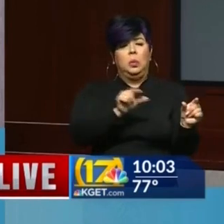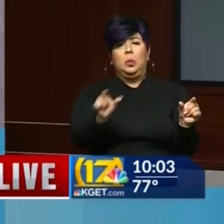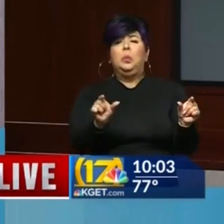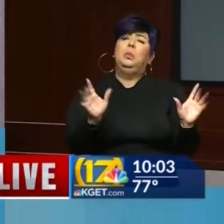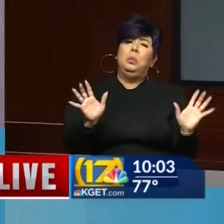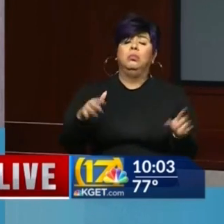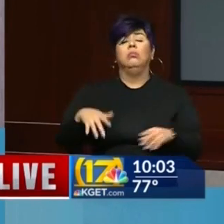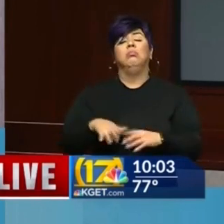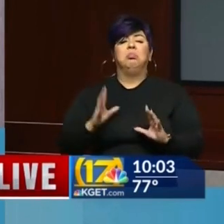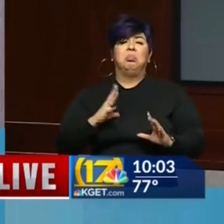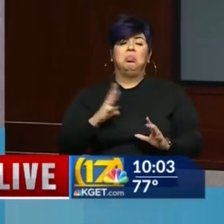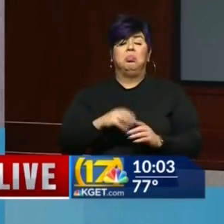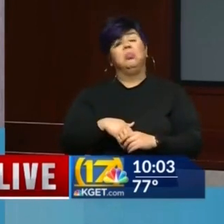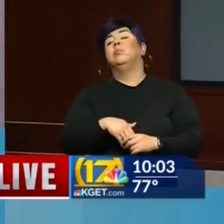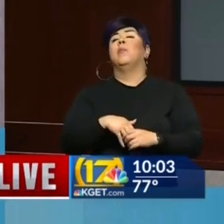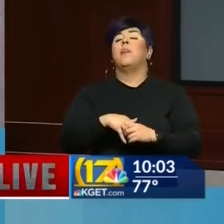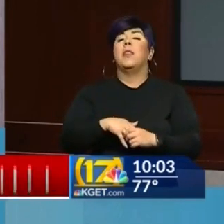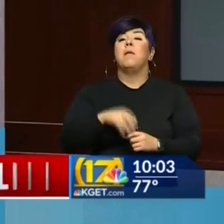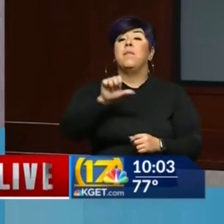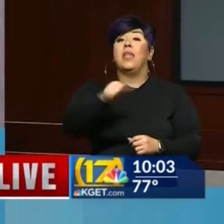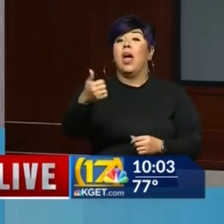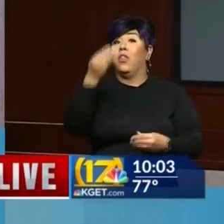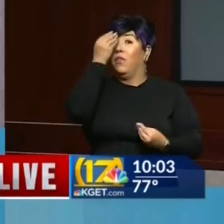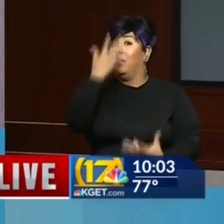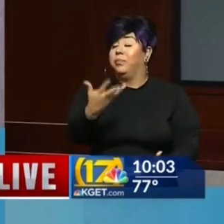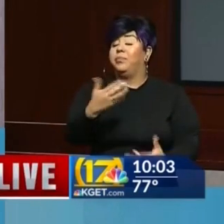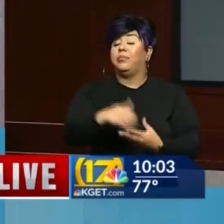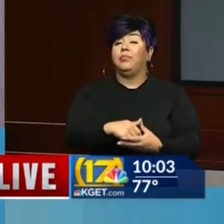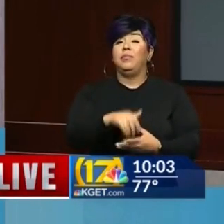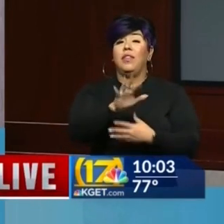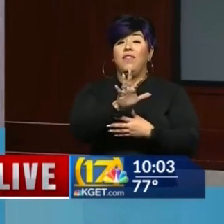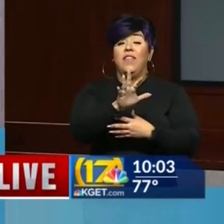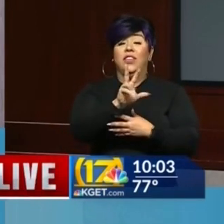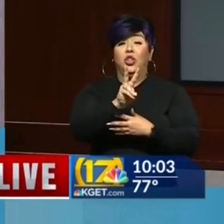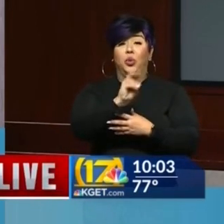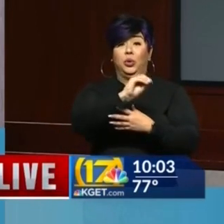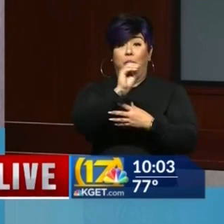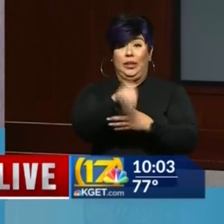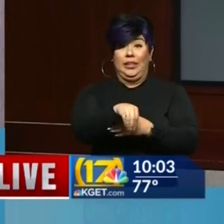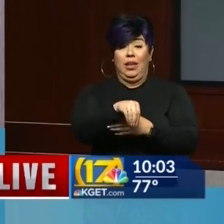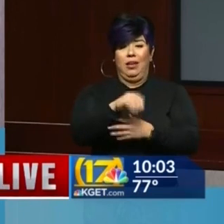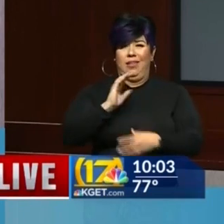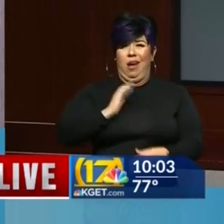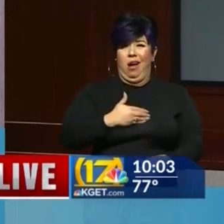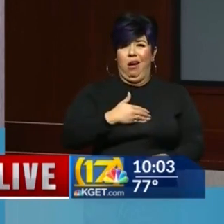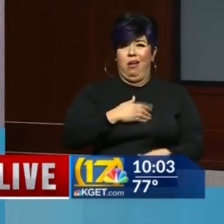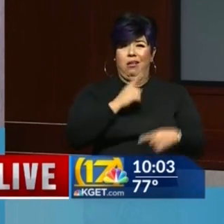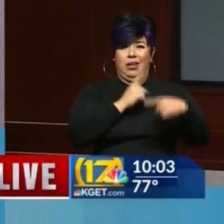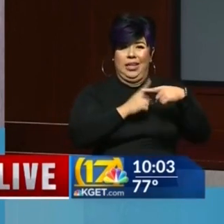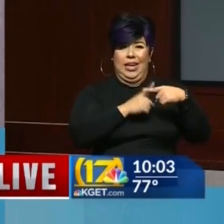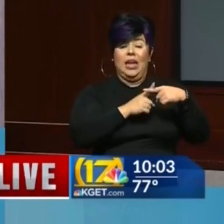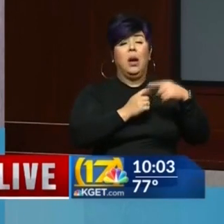AND 21 PERCENT OF DEATH OCCURRED IN 50 TO 64 YEAR-OLDS. ANOTHER INTERESTING